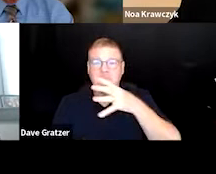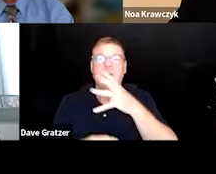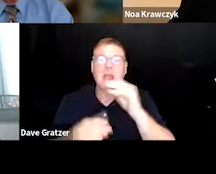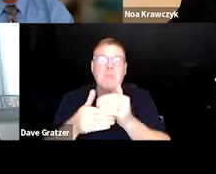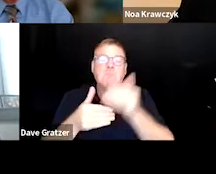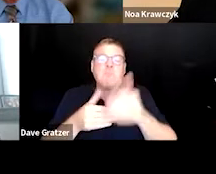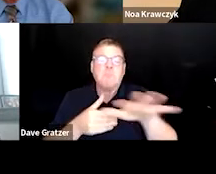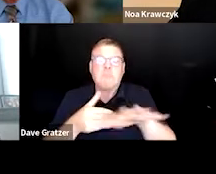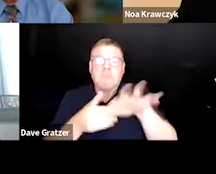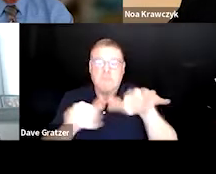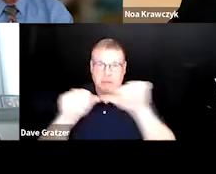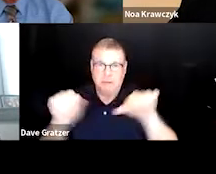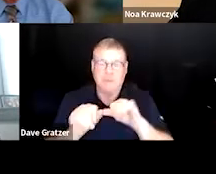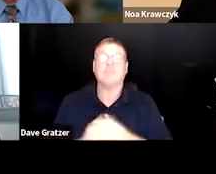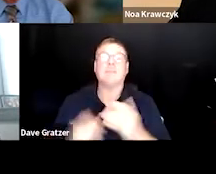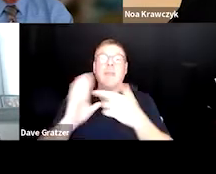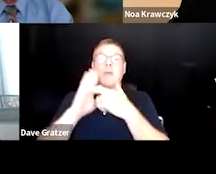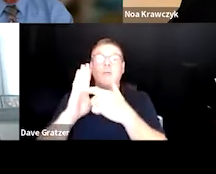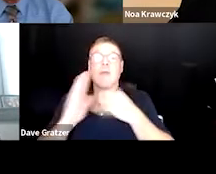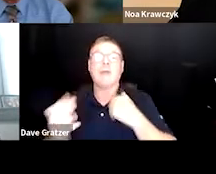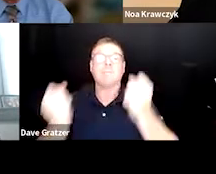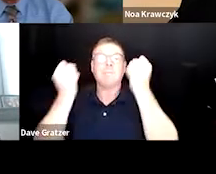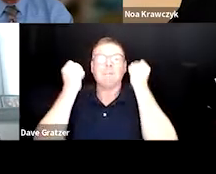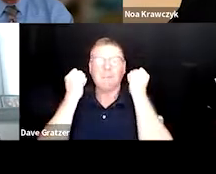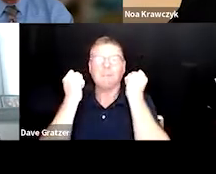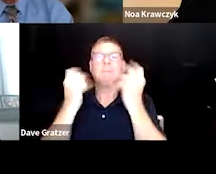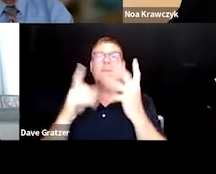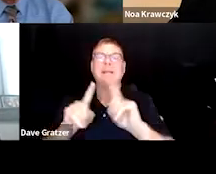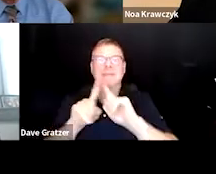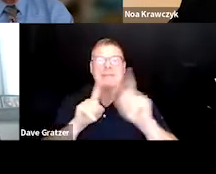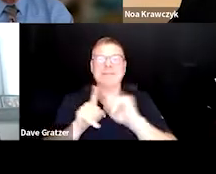We have representation from a number of professional areas.